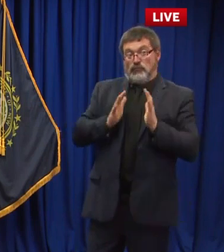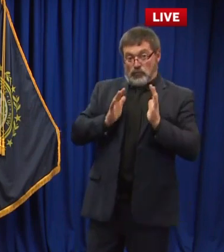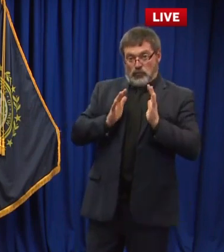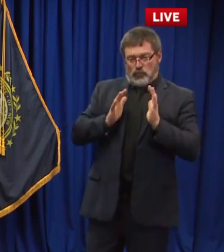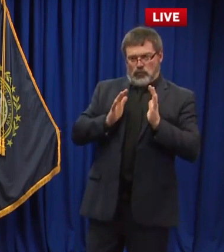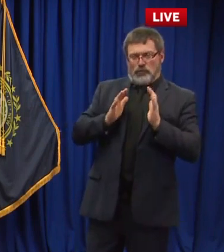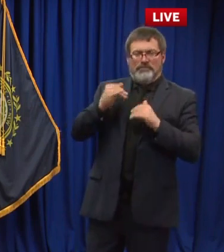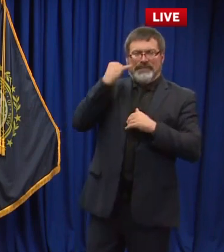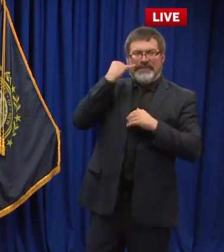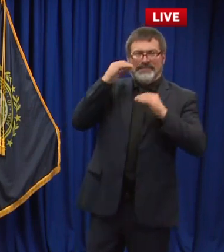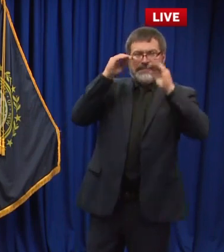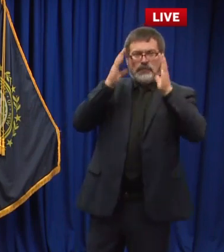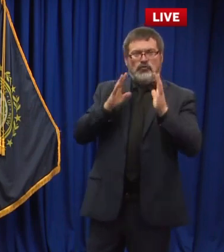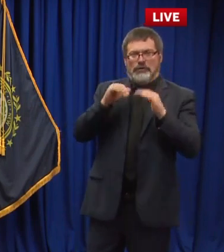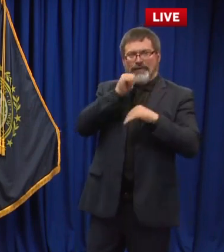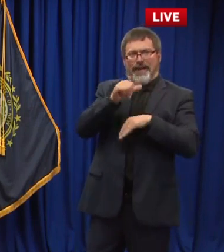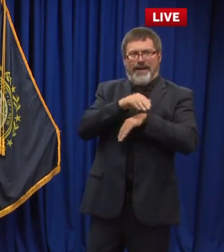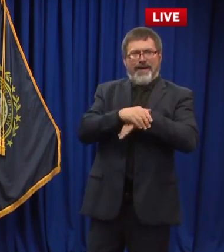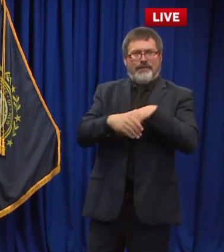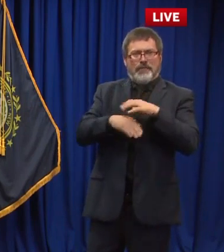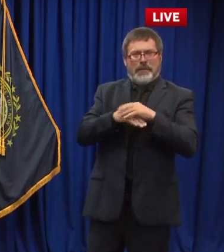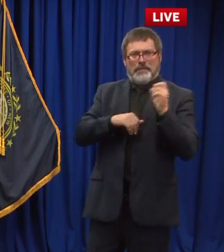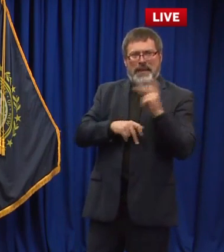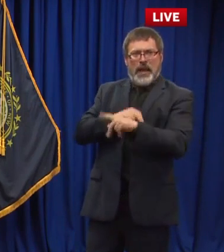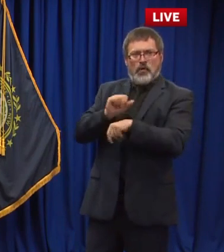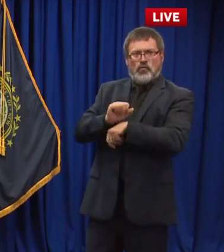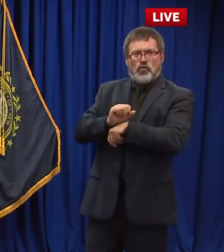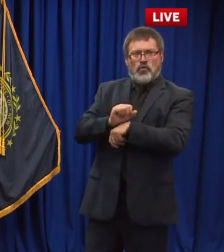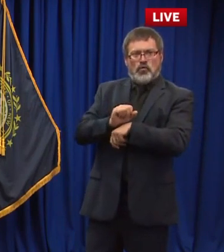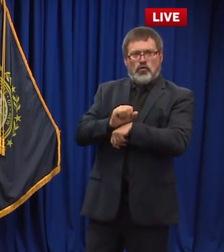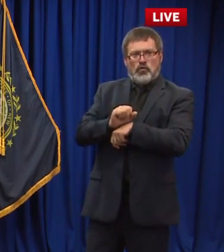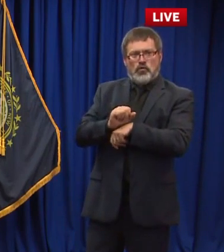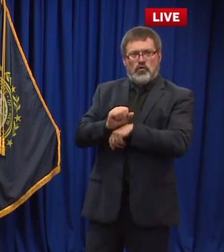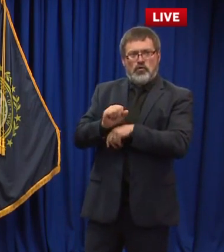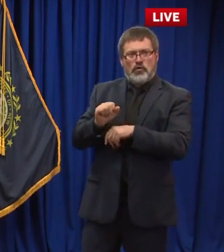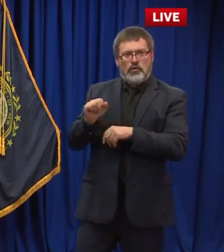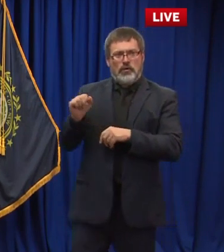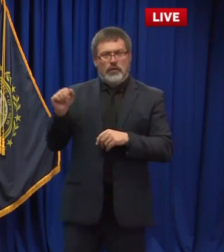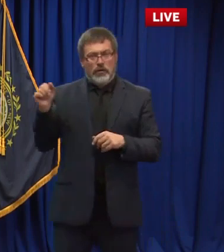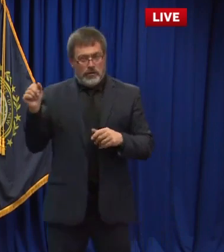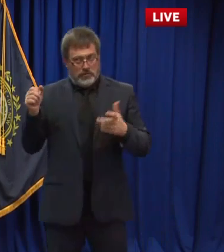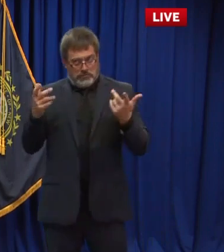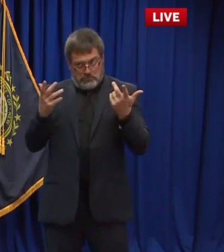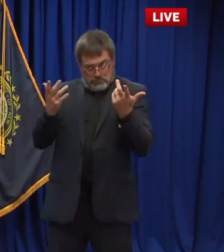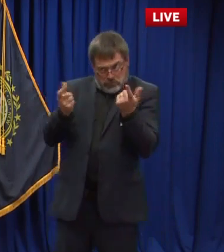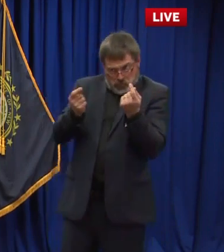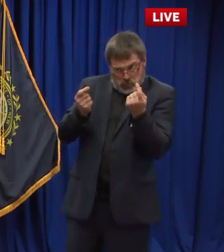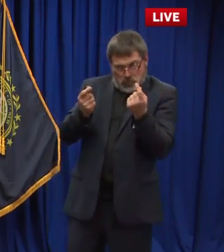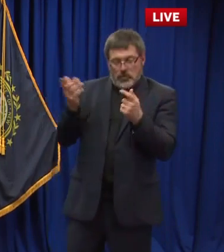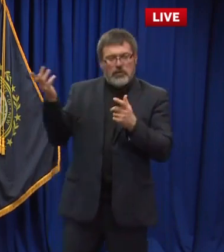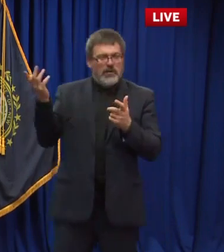WHAT ABOUT A TEACHER WHO DOES NOT FEEL COMFORT WILL RETURNING TO SCHOOL?